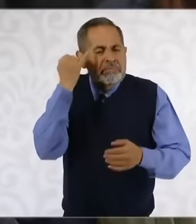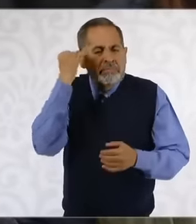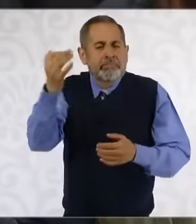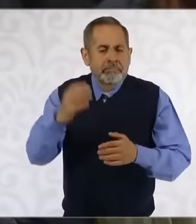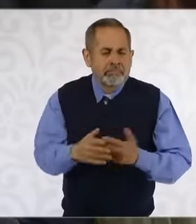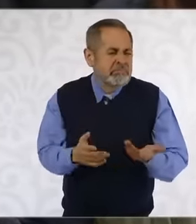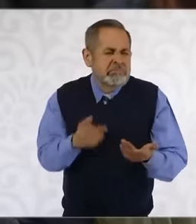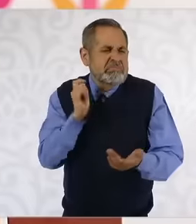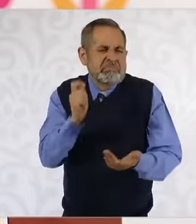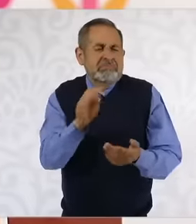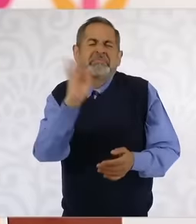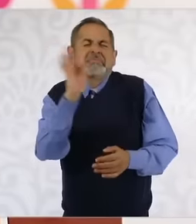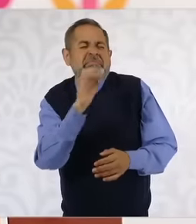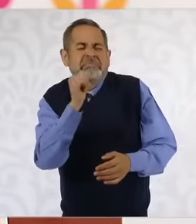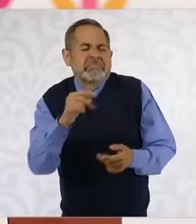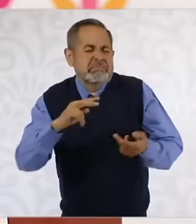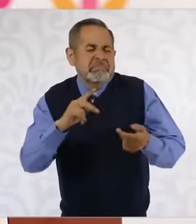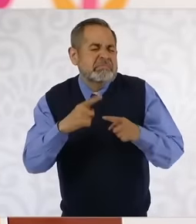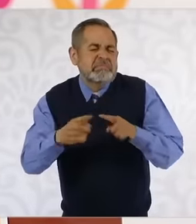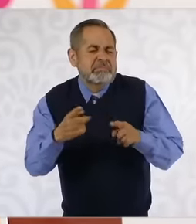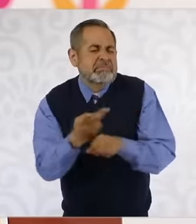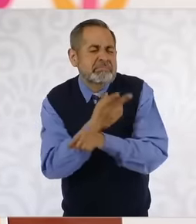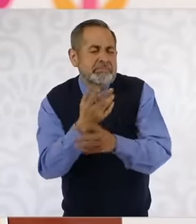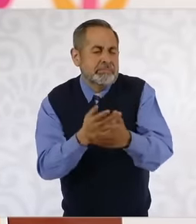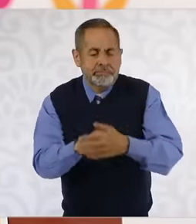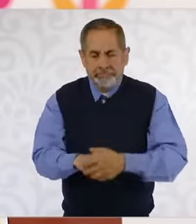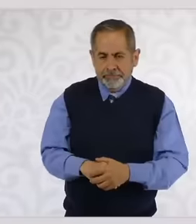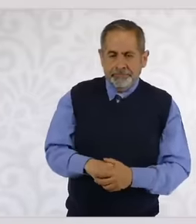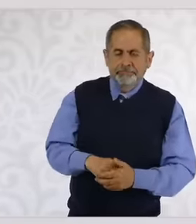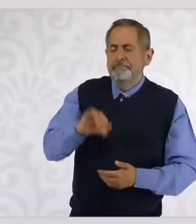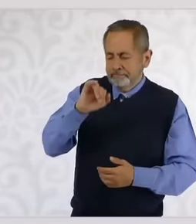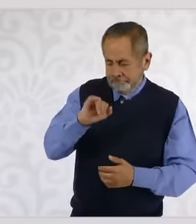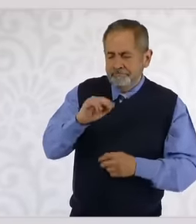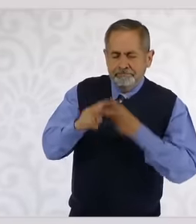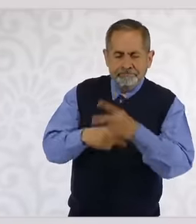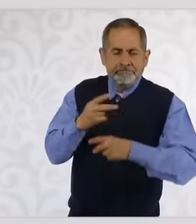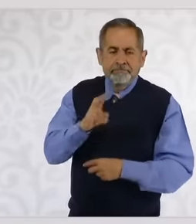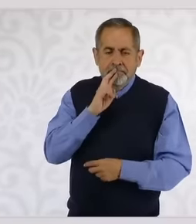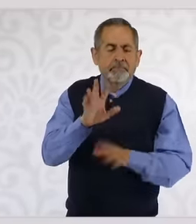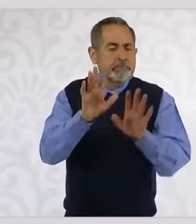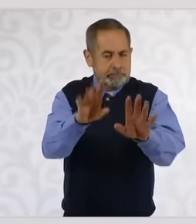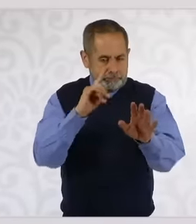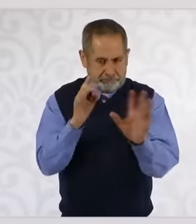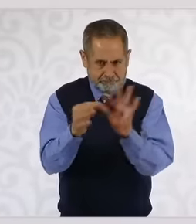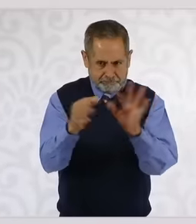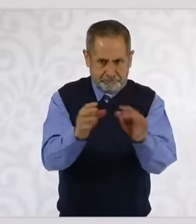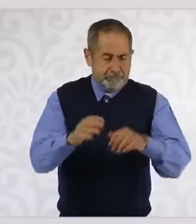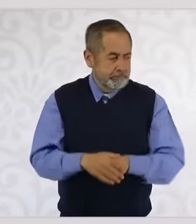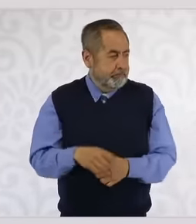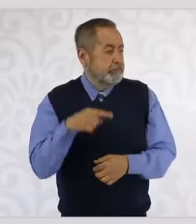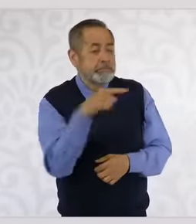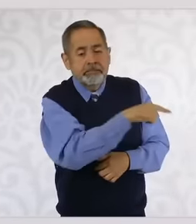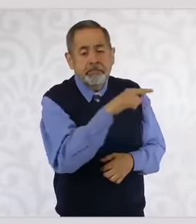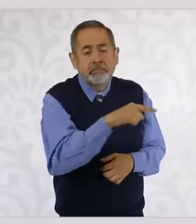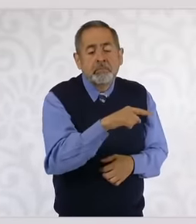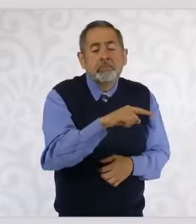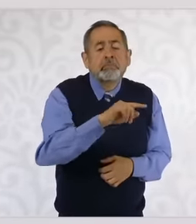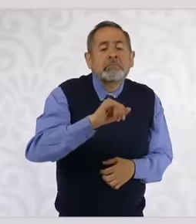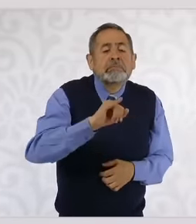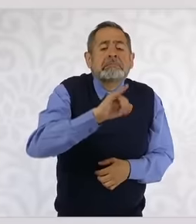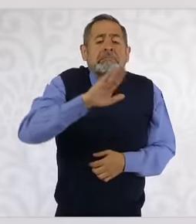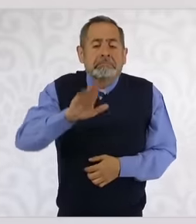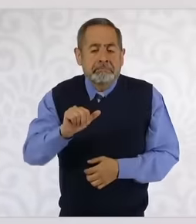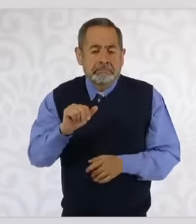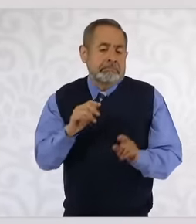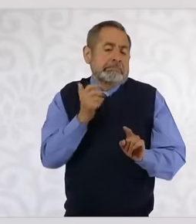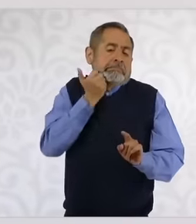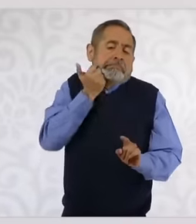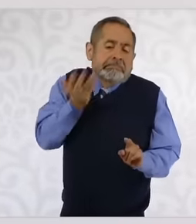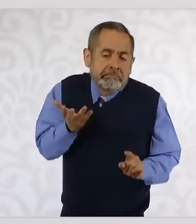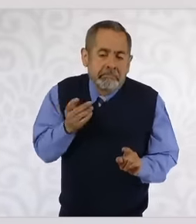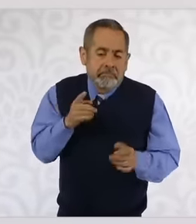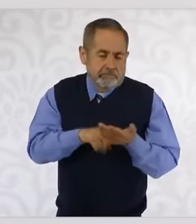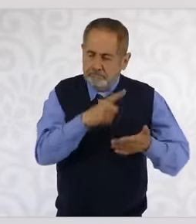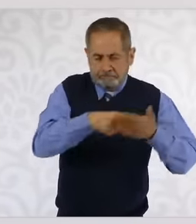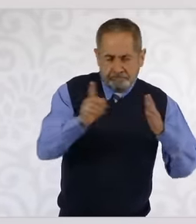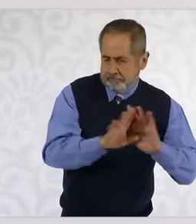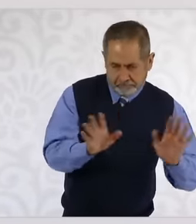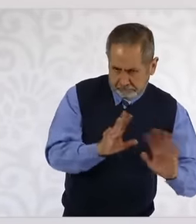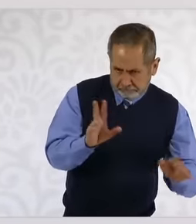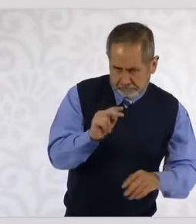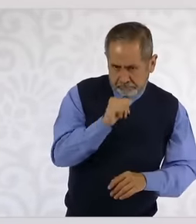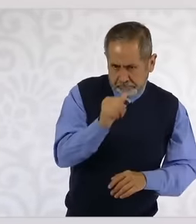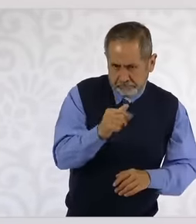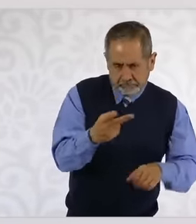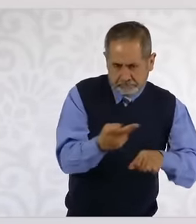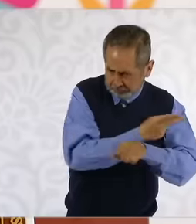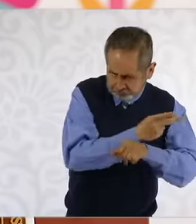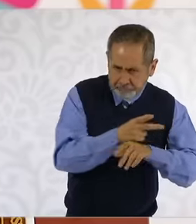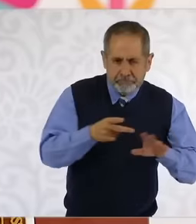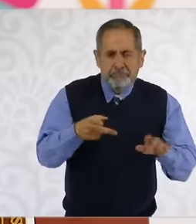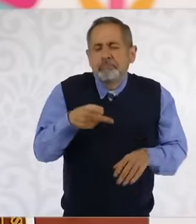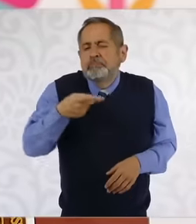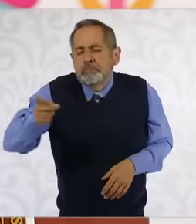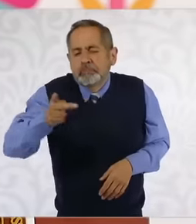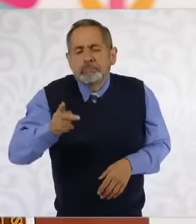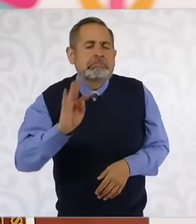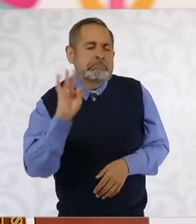tell you eh What did the adversaries want and eh this If it had been maintained This bloc